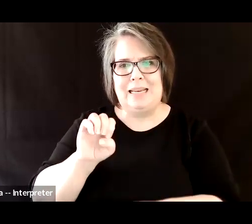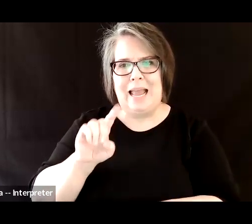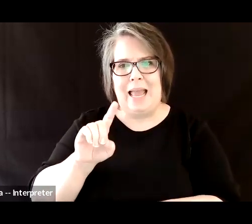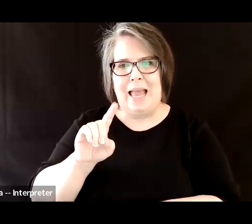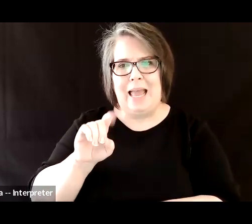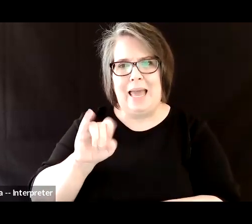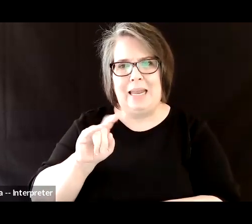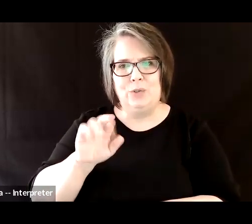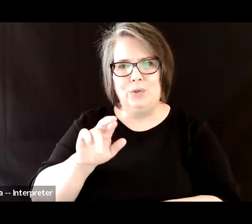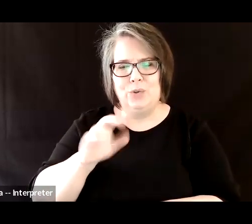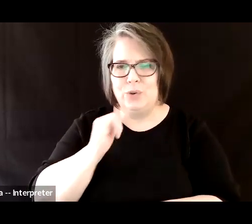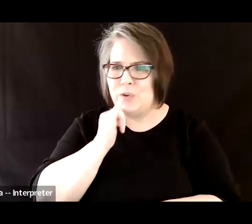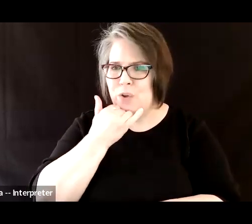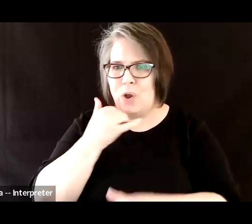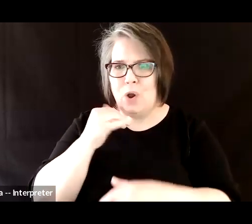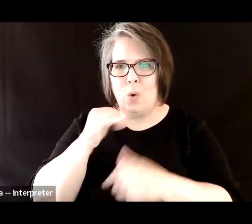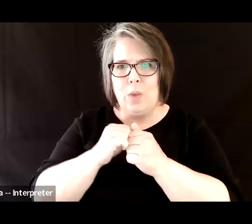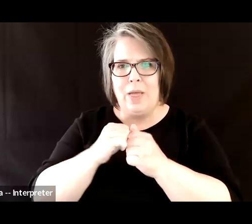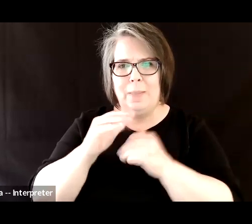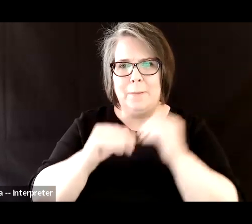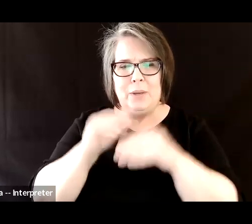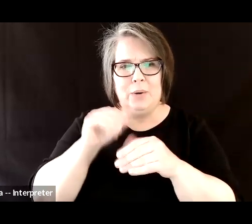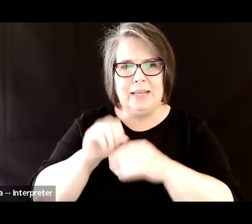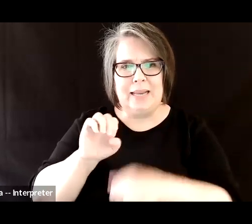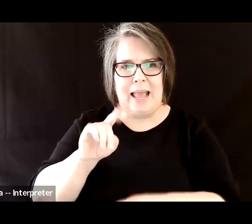There's a flaw in the built in editor, if you cut out a section